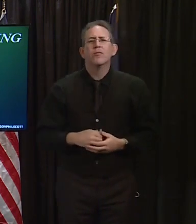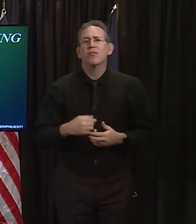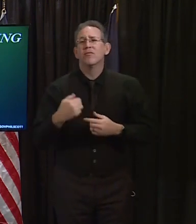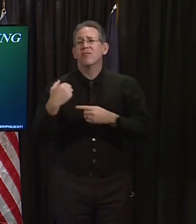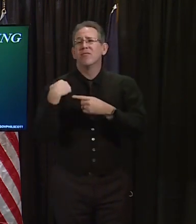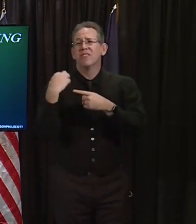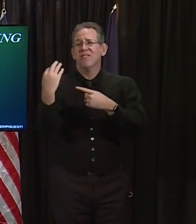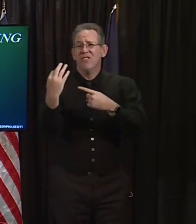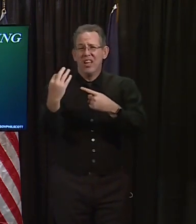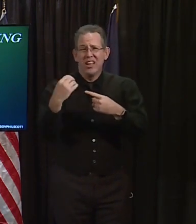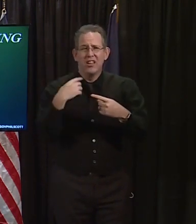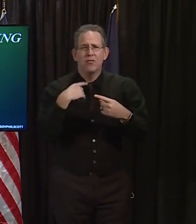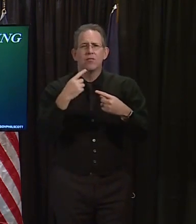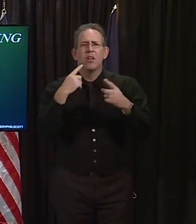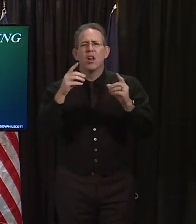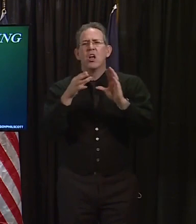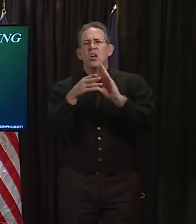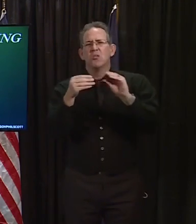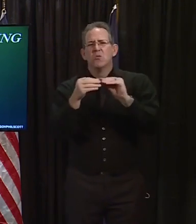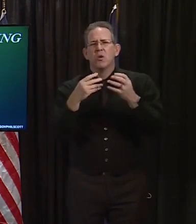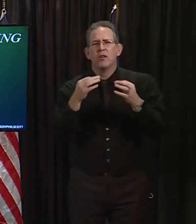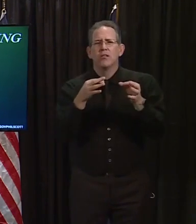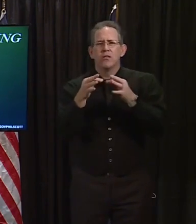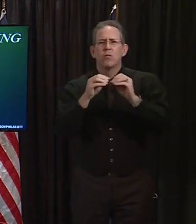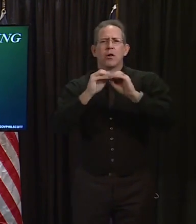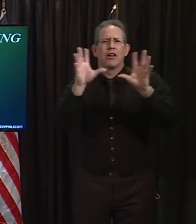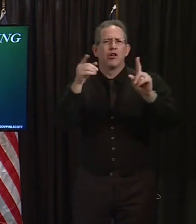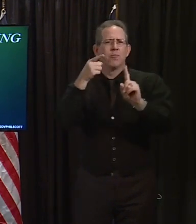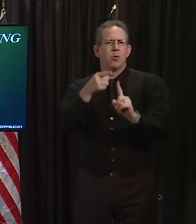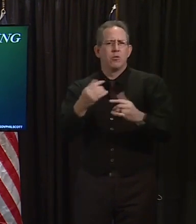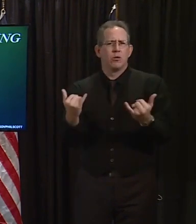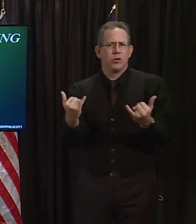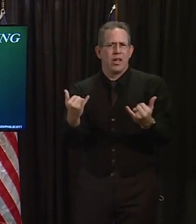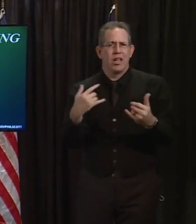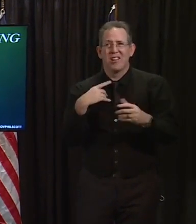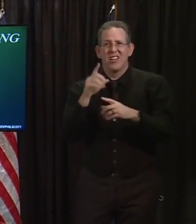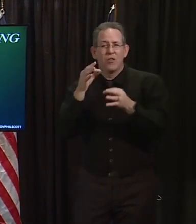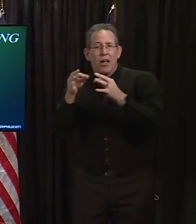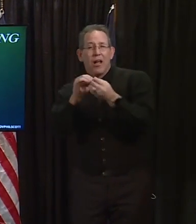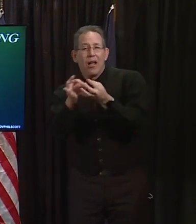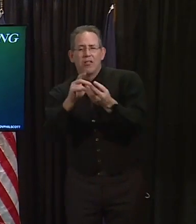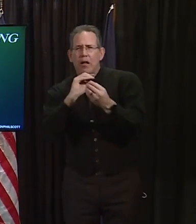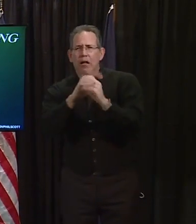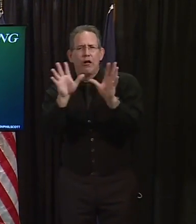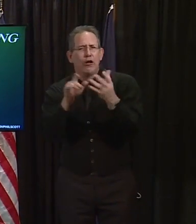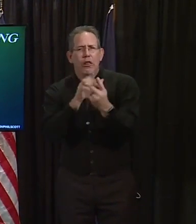mean for our schools in our communities and also provide an update on some of the work we've been doing this week to enact that change